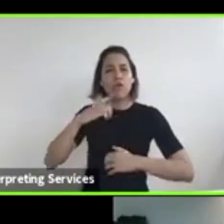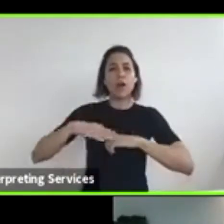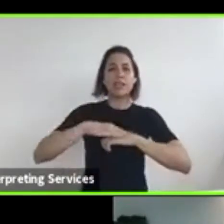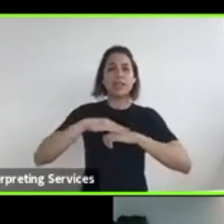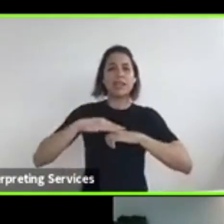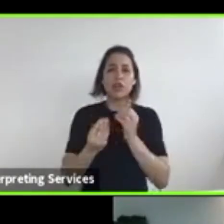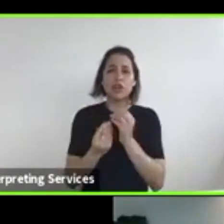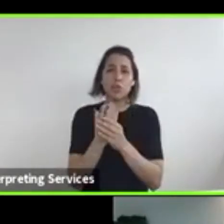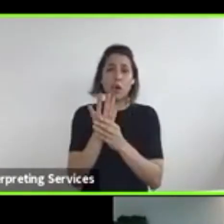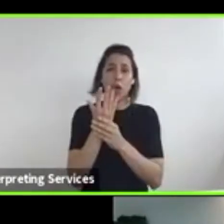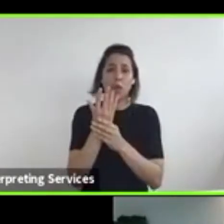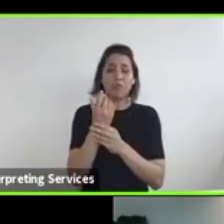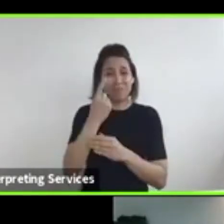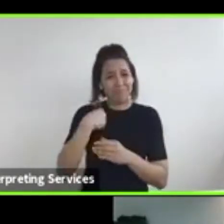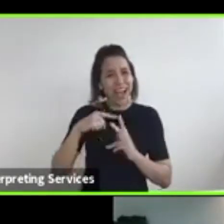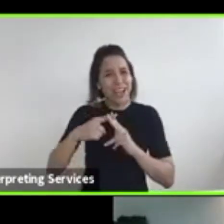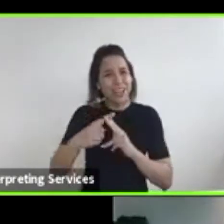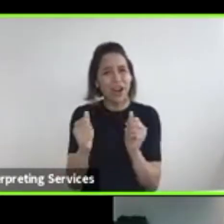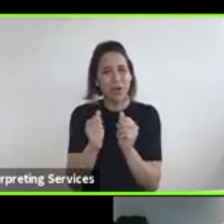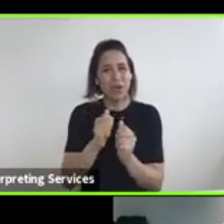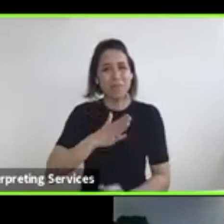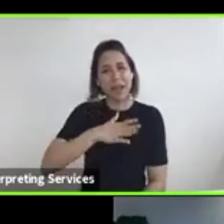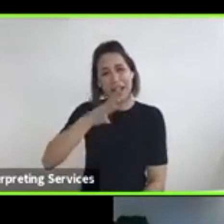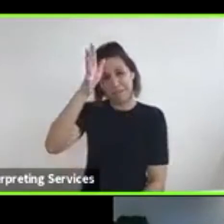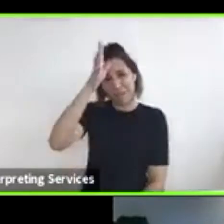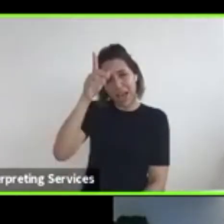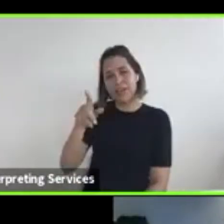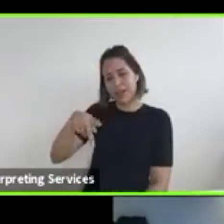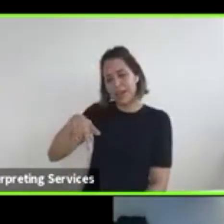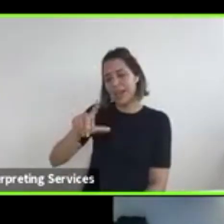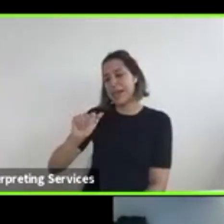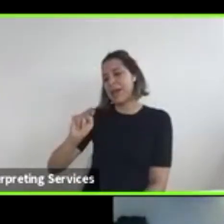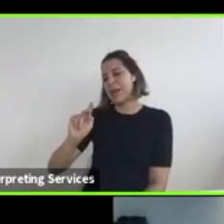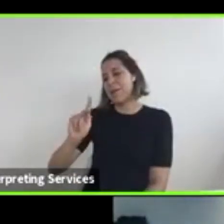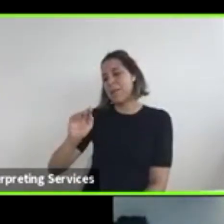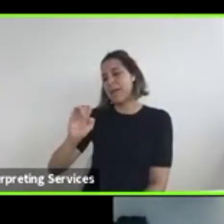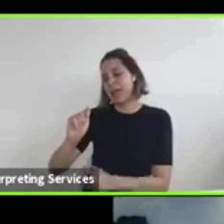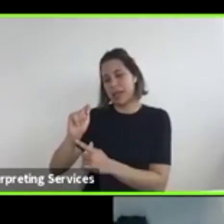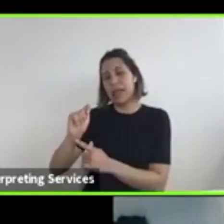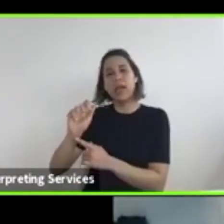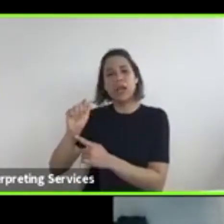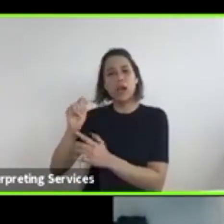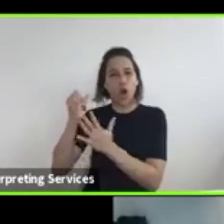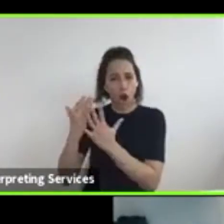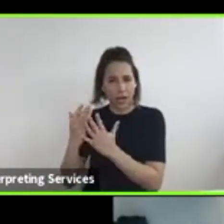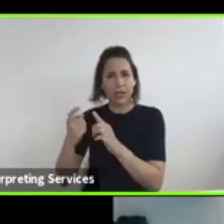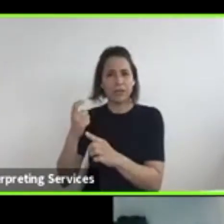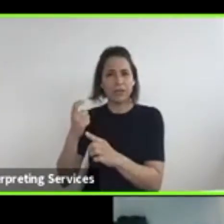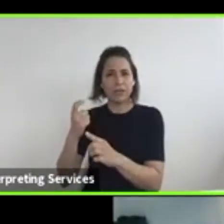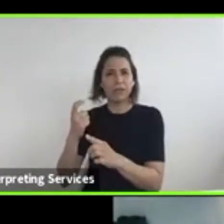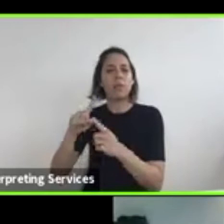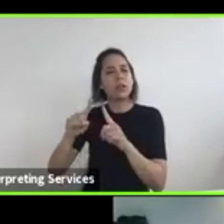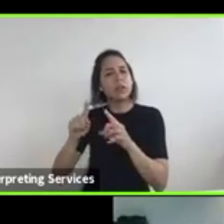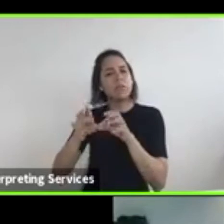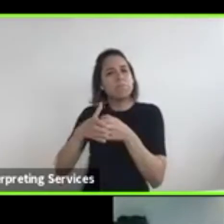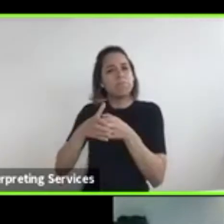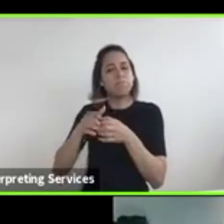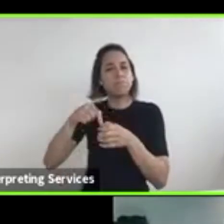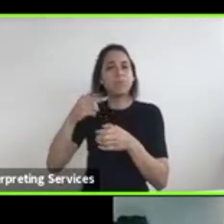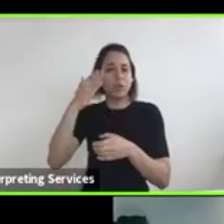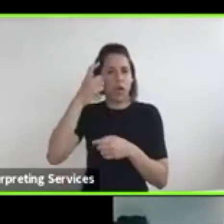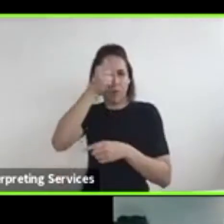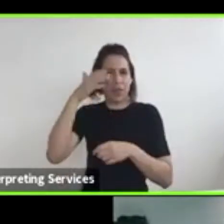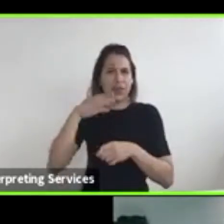WITH MY FATHER, A TLINGIT ARTIST, FROM THE SUKWTEENEIDI CLAN OF IT SHOQUQUAN, FROM WHAT IS KNOWN AS ALASKA, AT THE MOMENT.